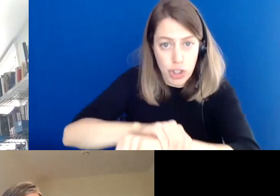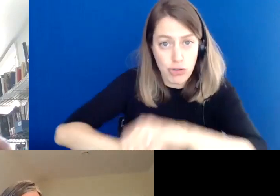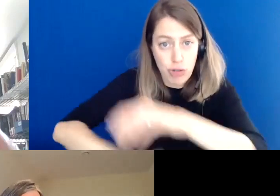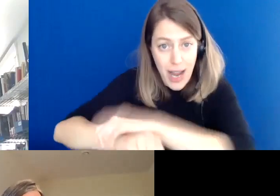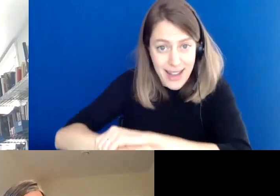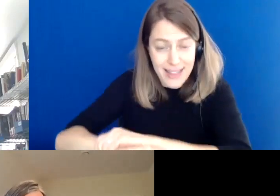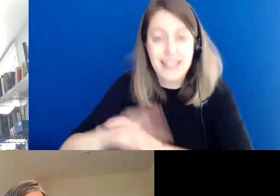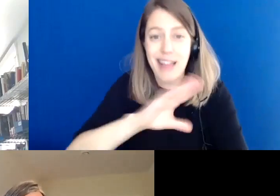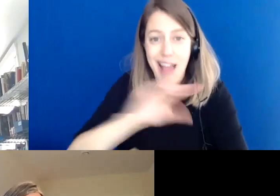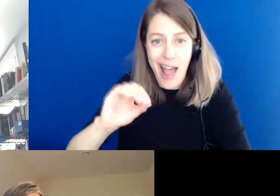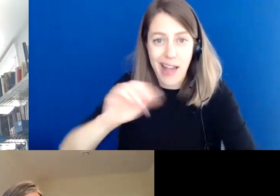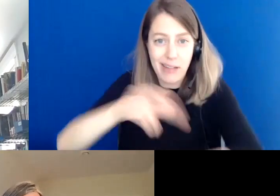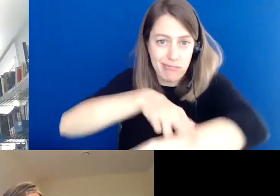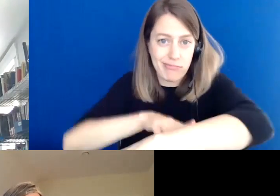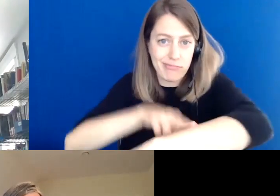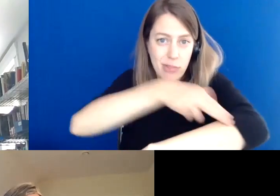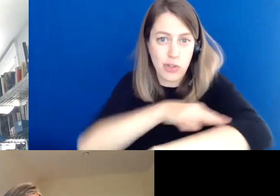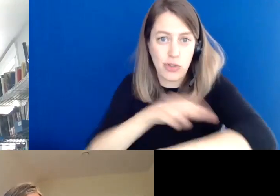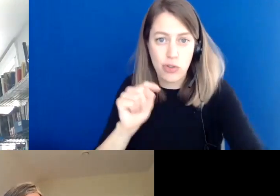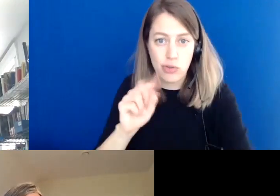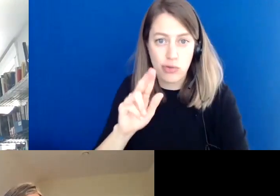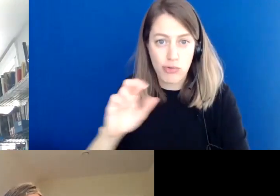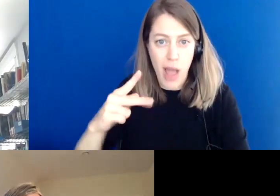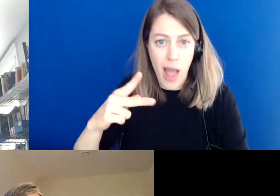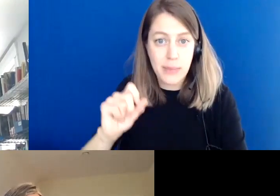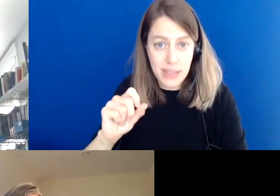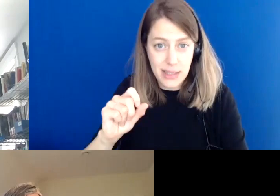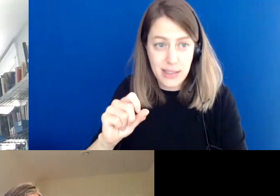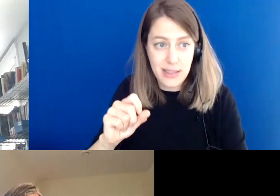signed by people who claimed they were the parents of this child.